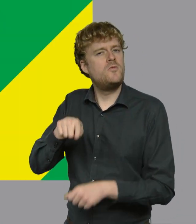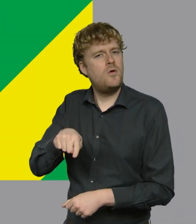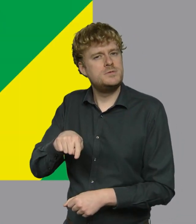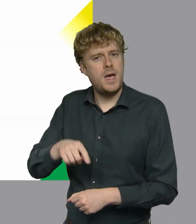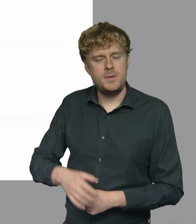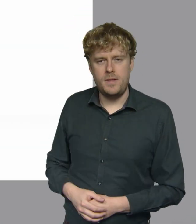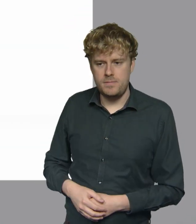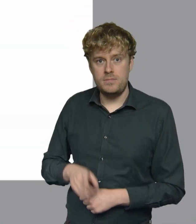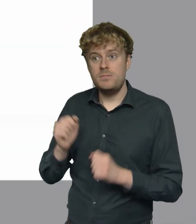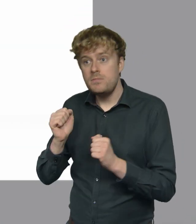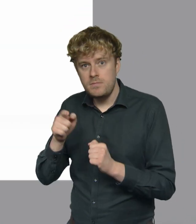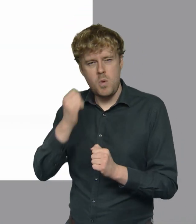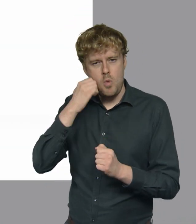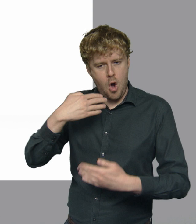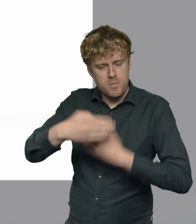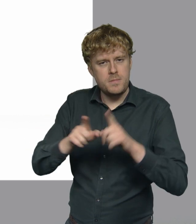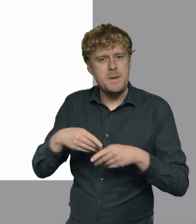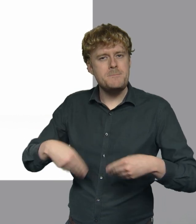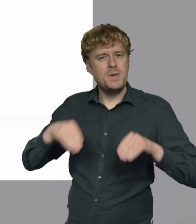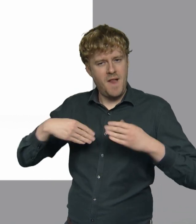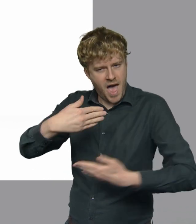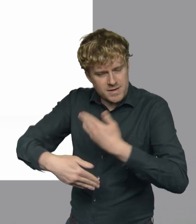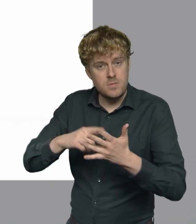Keep them warm and wrap them in a blanket if possible or a coat.